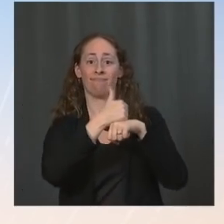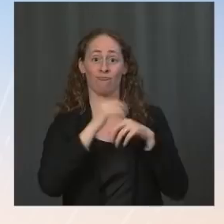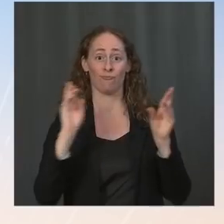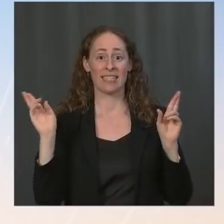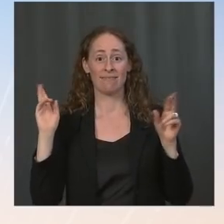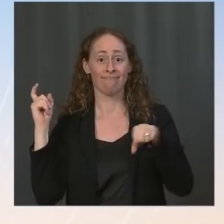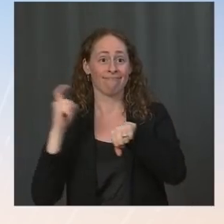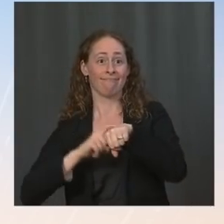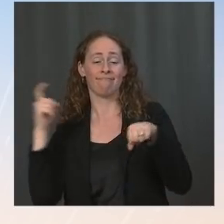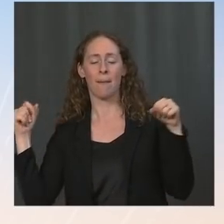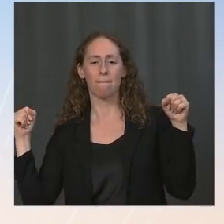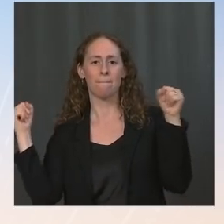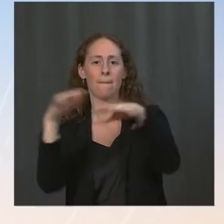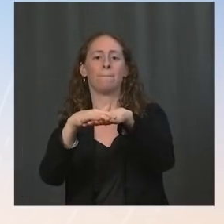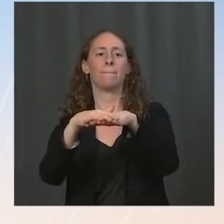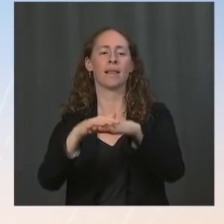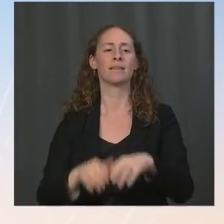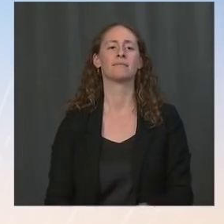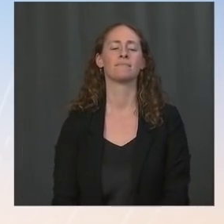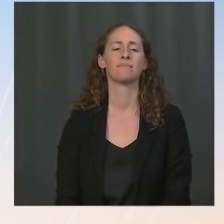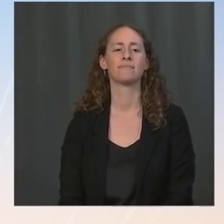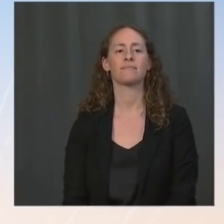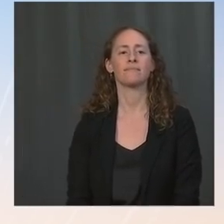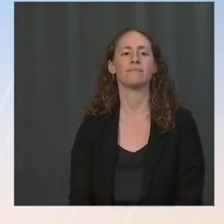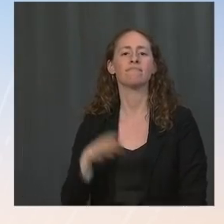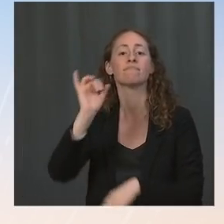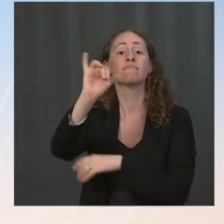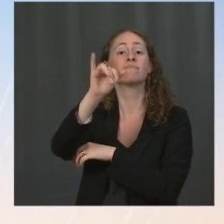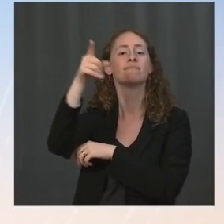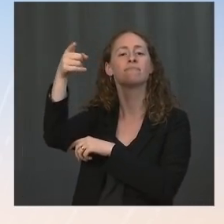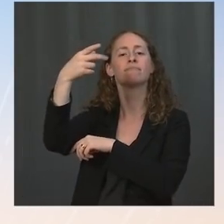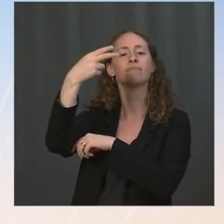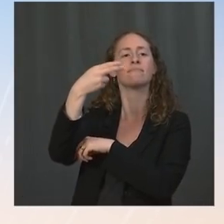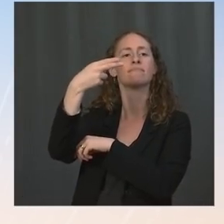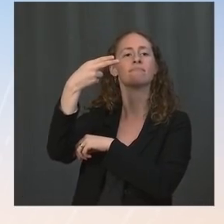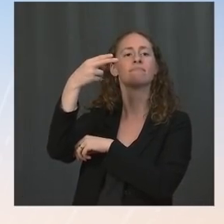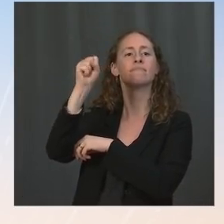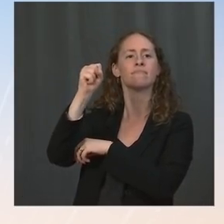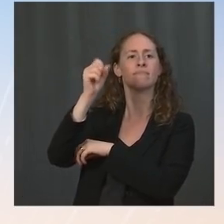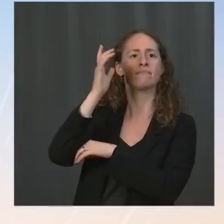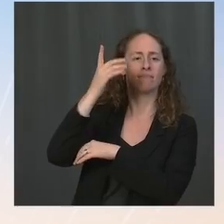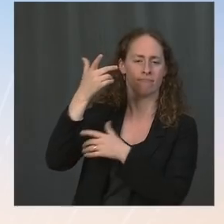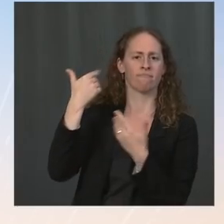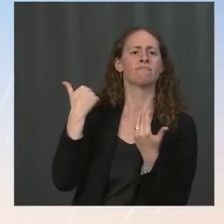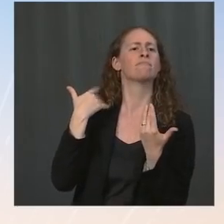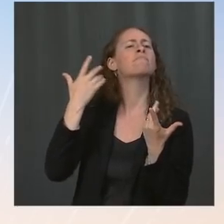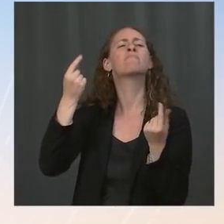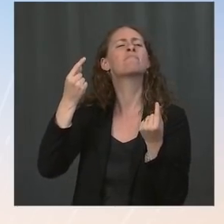is deploying a 250-bed federal medical shelter to Alexandria, Louisiana. And the U.S. Coast Guard